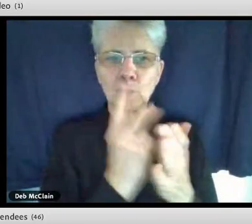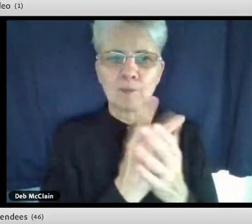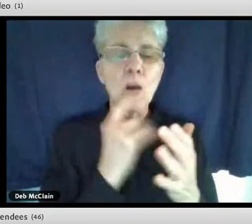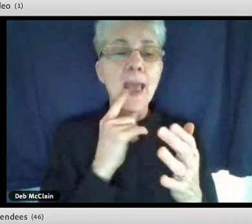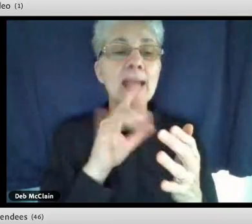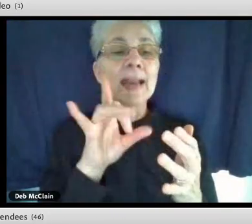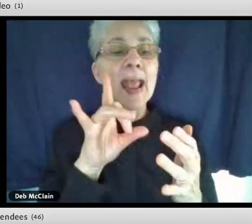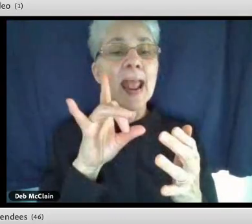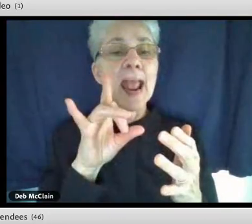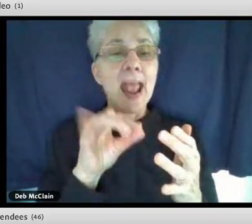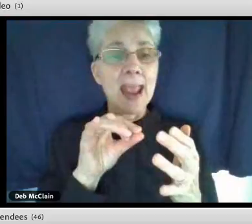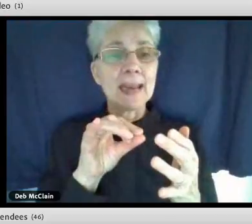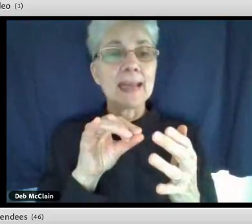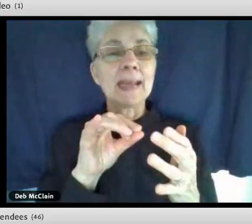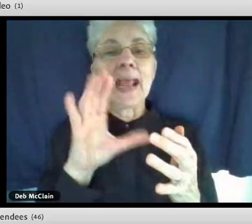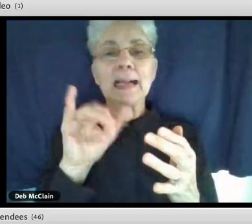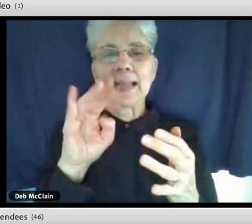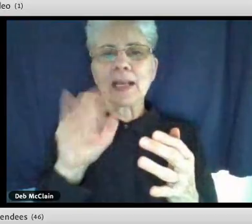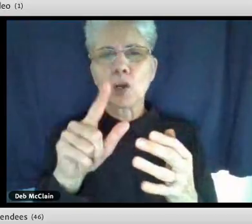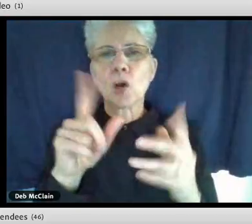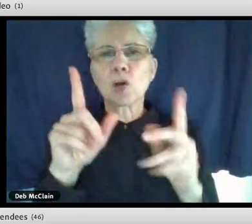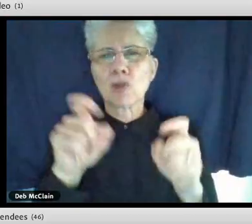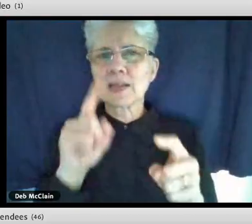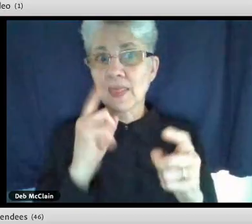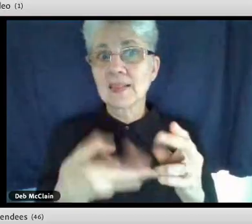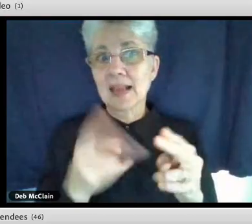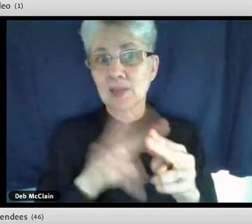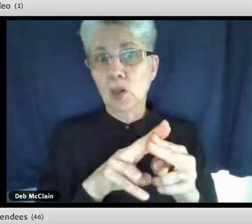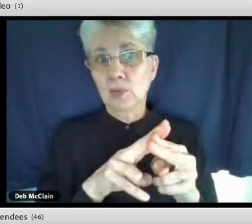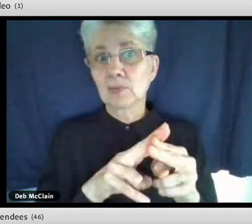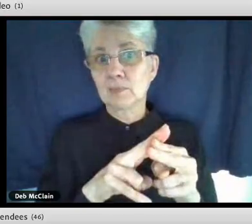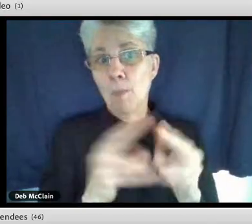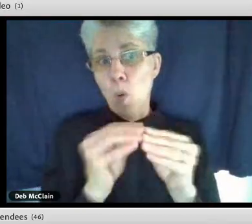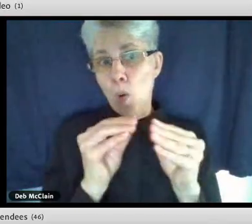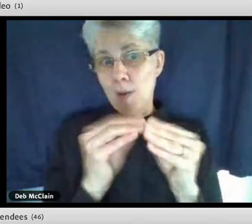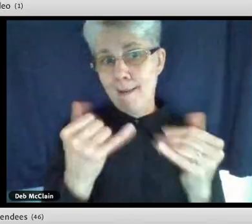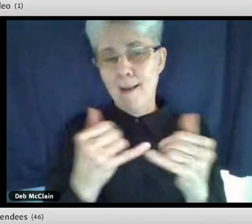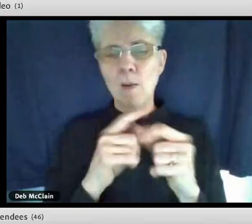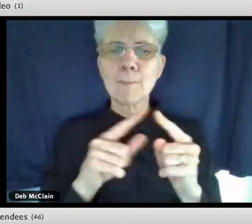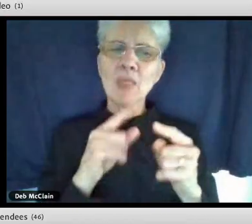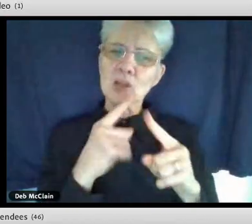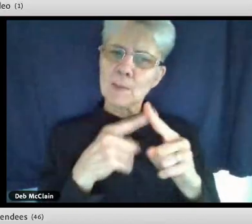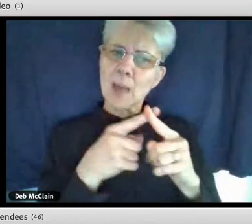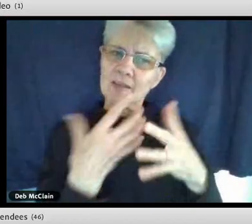and I think that's gone up by the last time I looked at this, but there's some positive news.